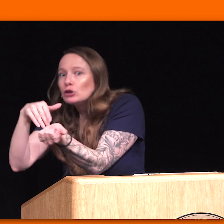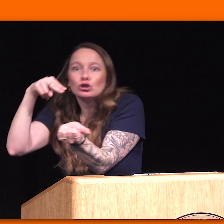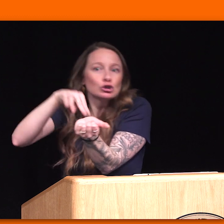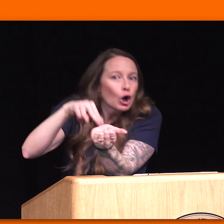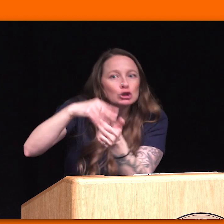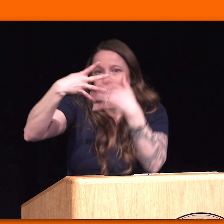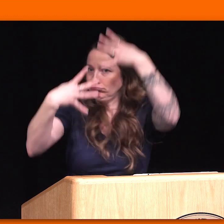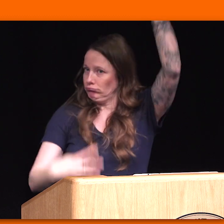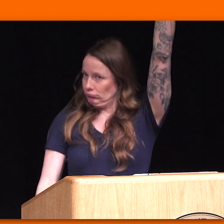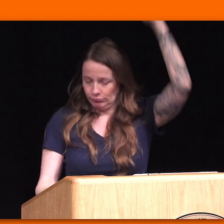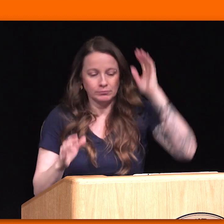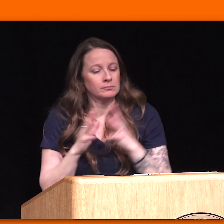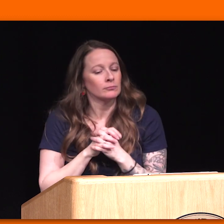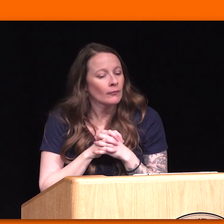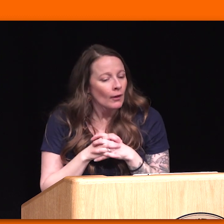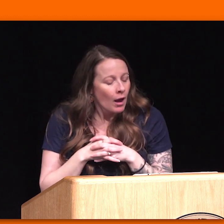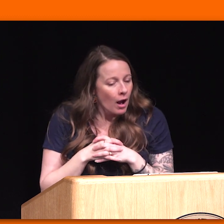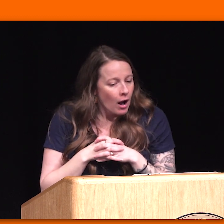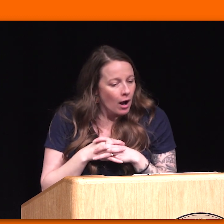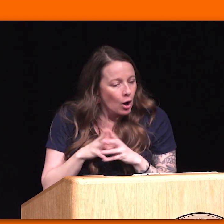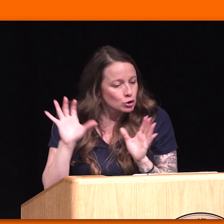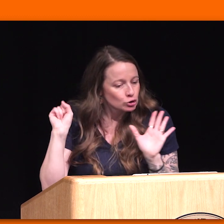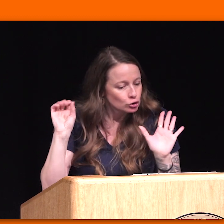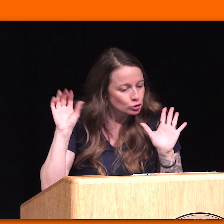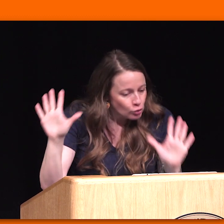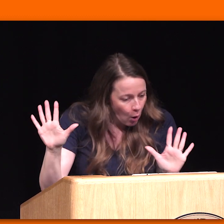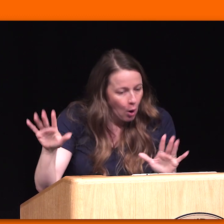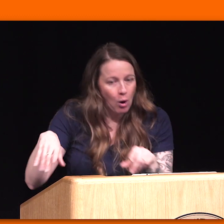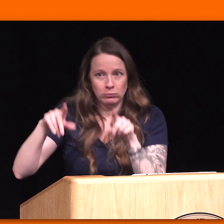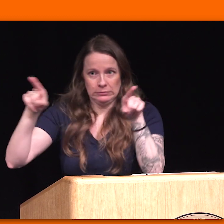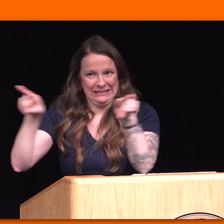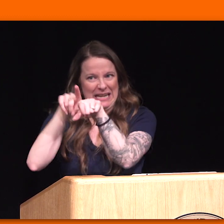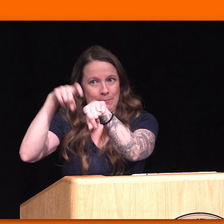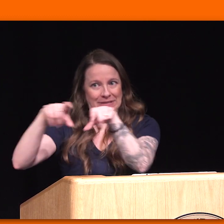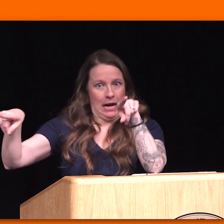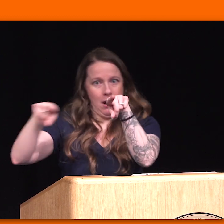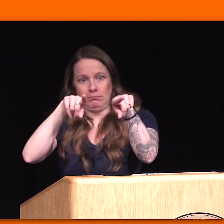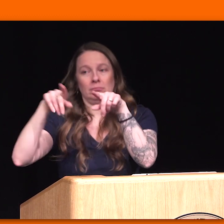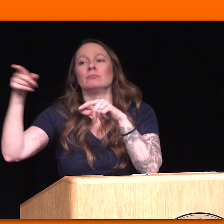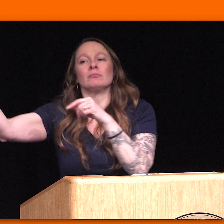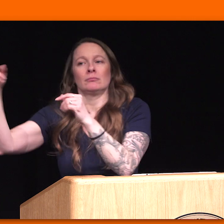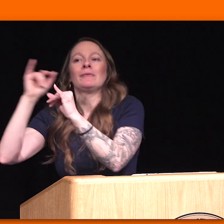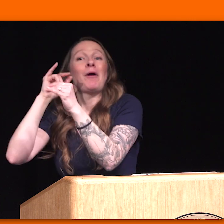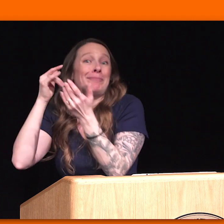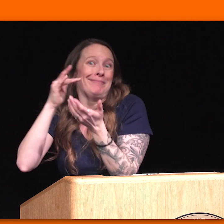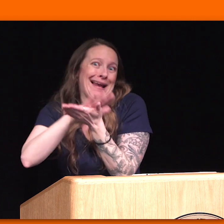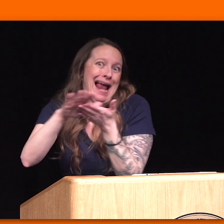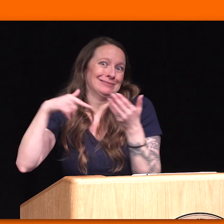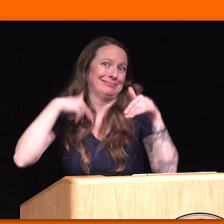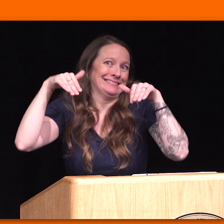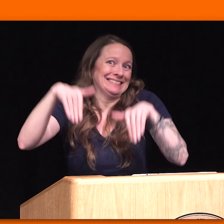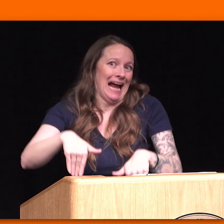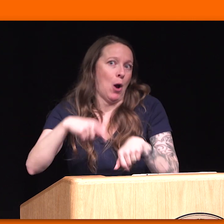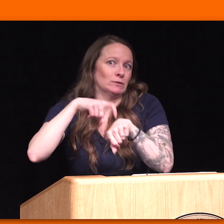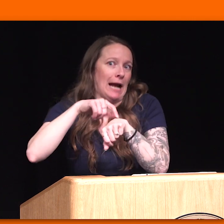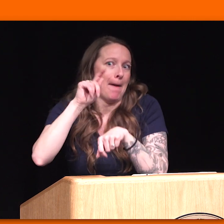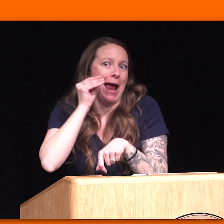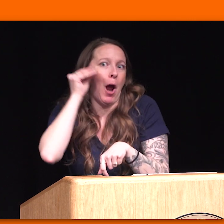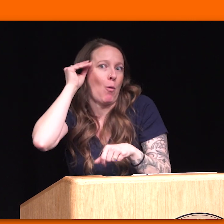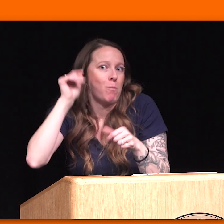many different Deaf people in different areas at different levels at the university. So, it was nice because I had some downtime at home.